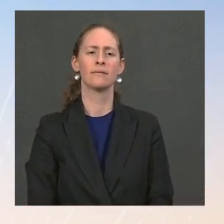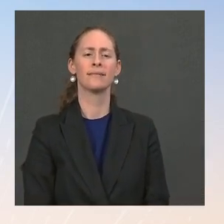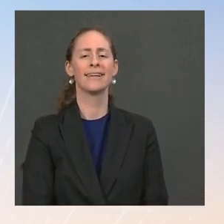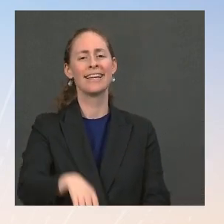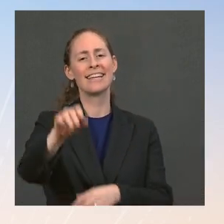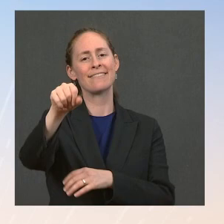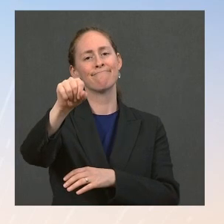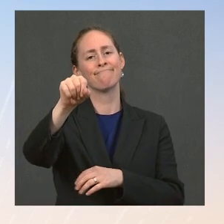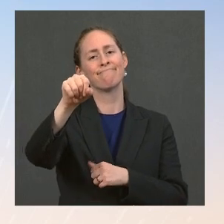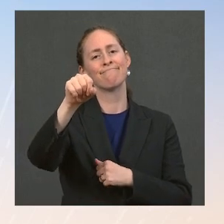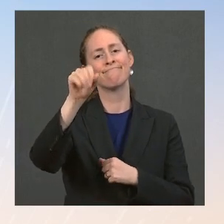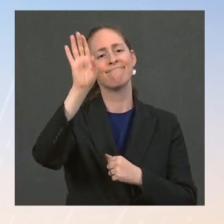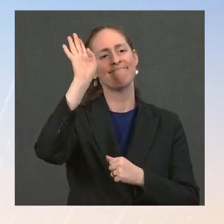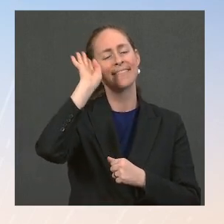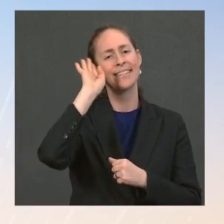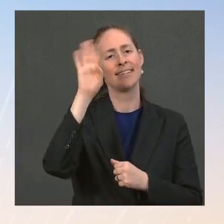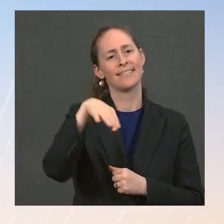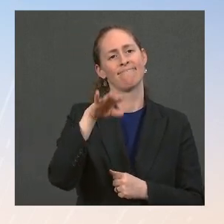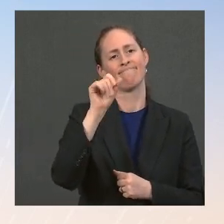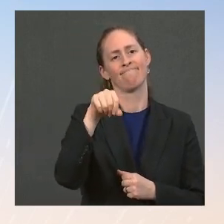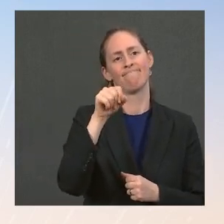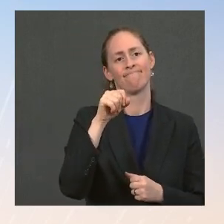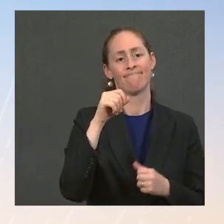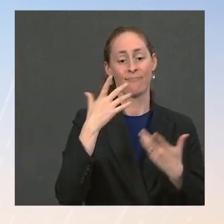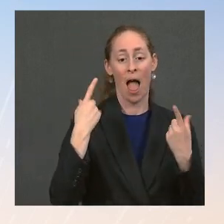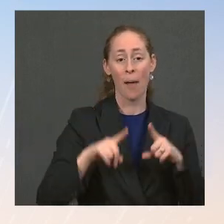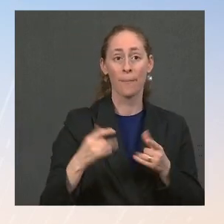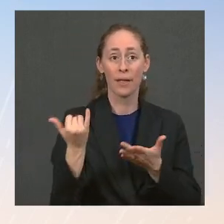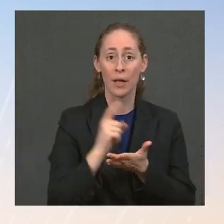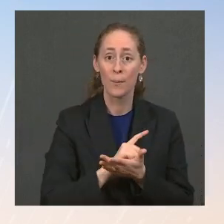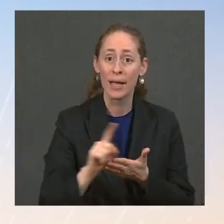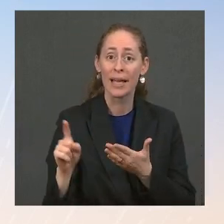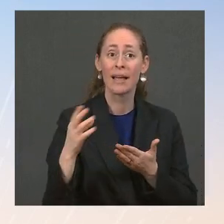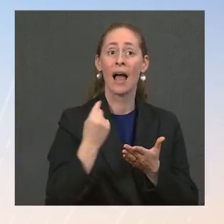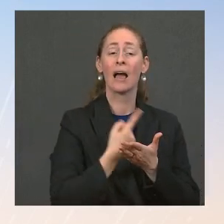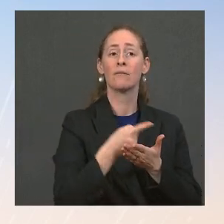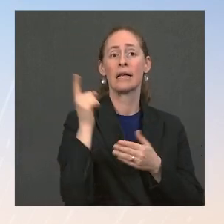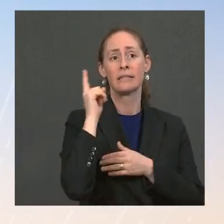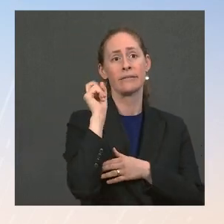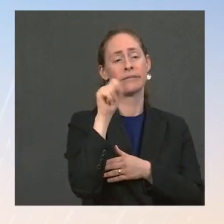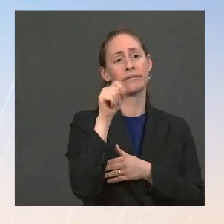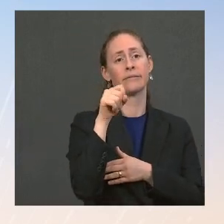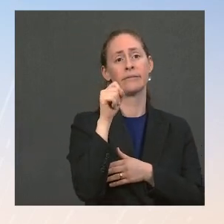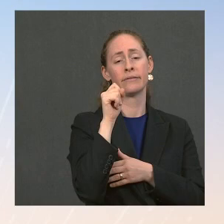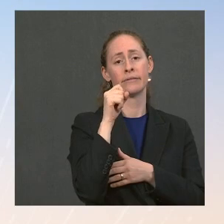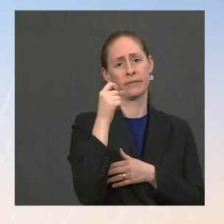and in the future would be to fully address the debt limit and not put the American people in a position